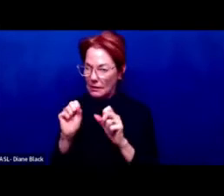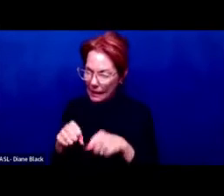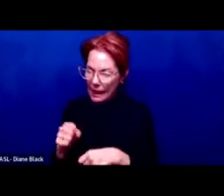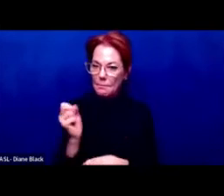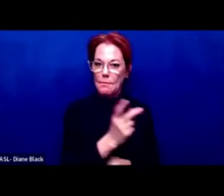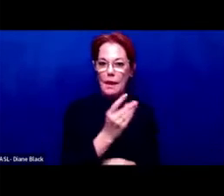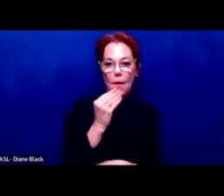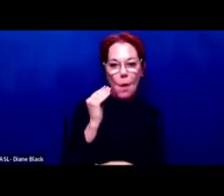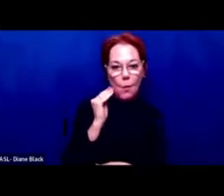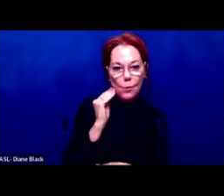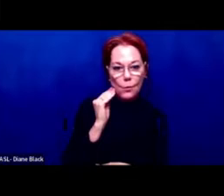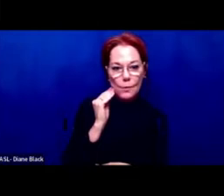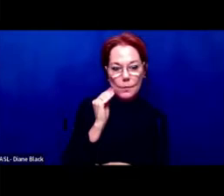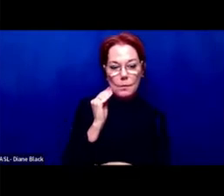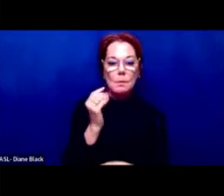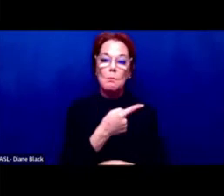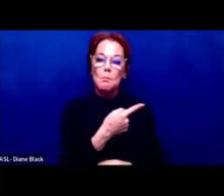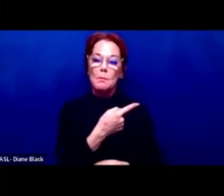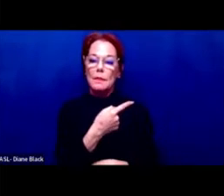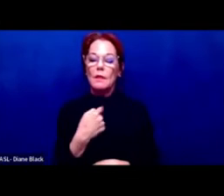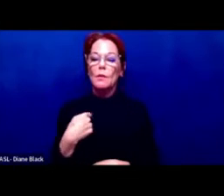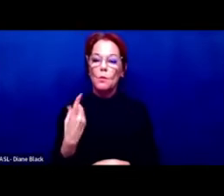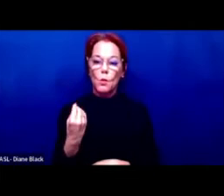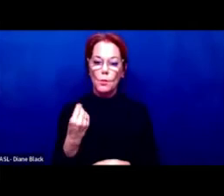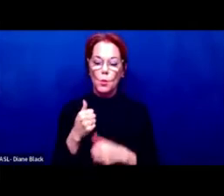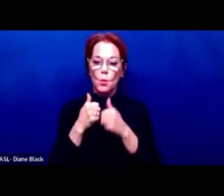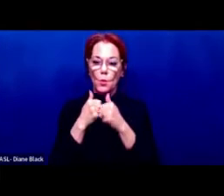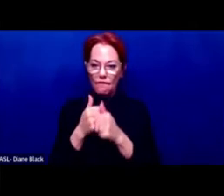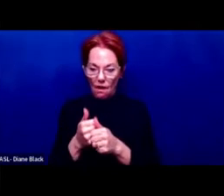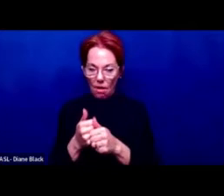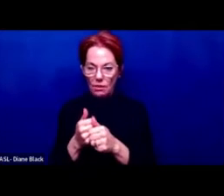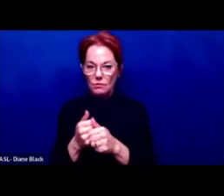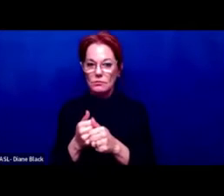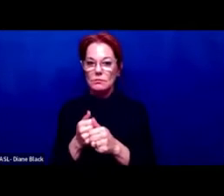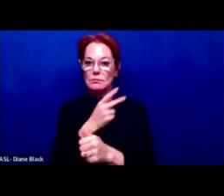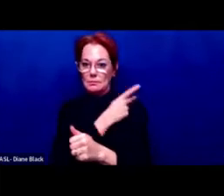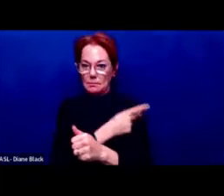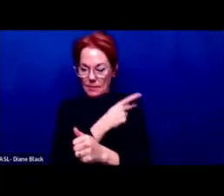kind of we followed individuals from their discharge being discharged from their initial